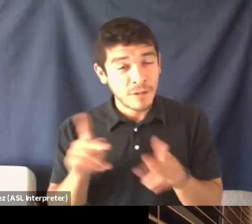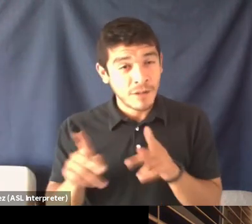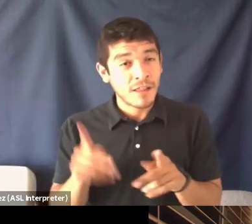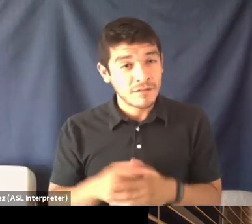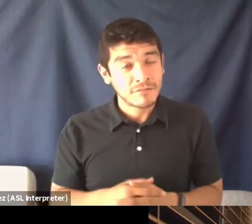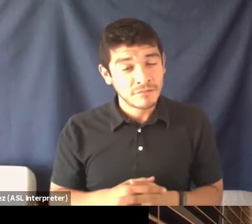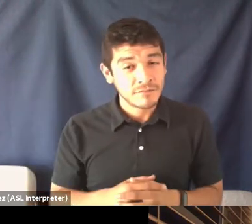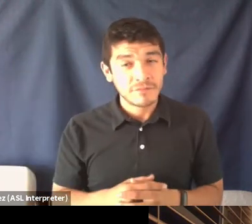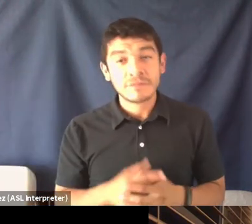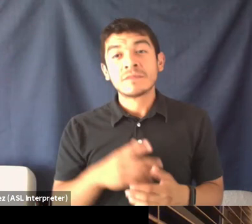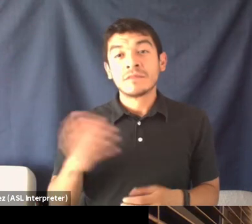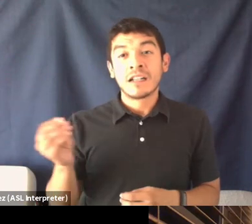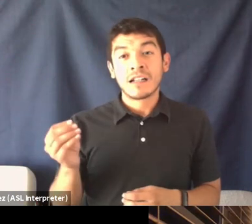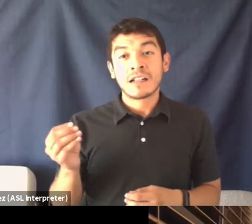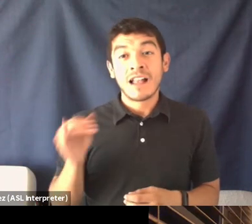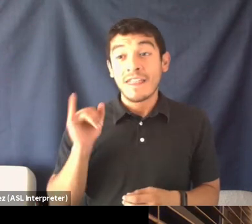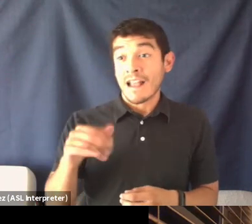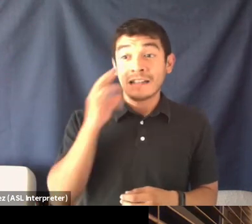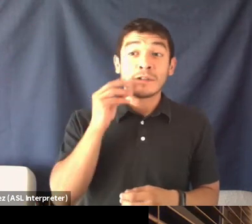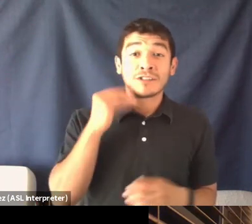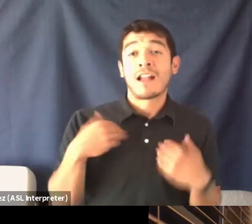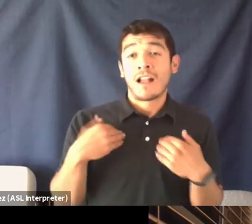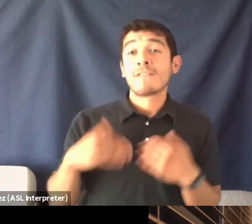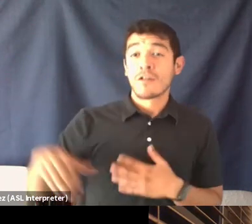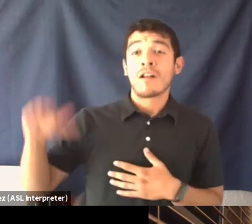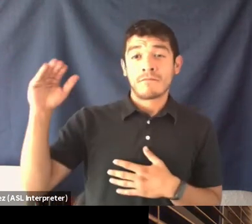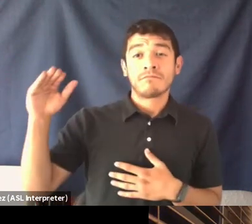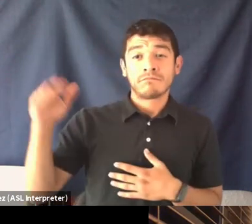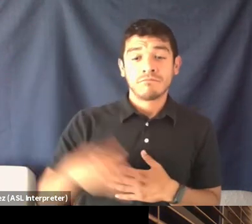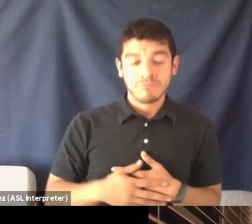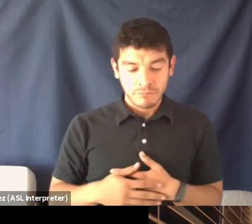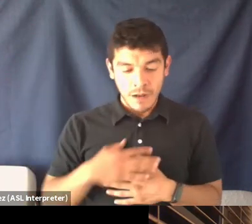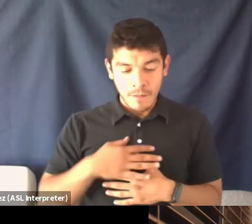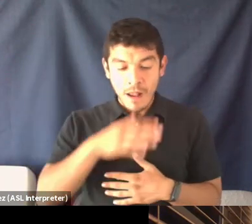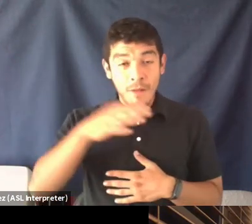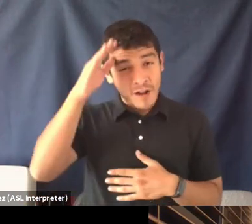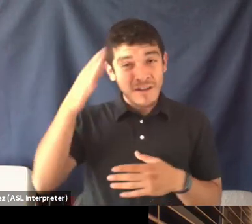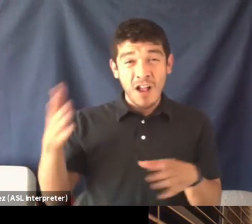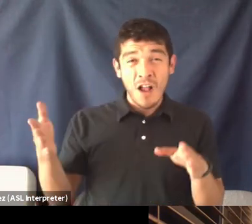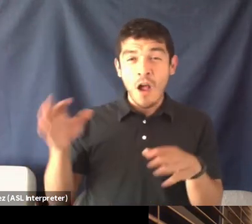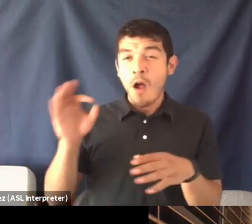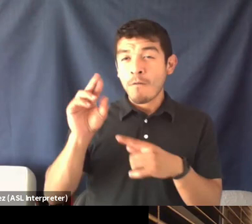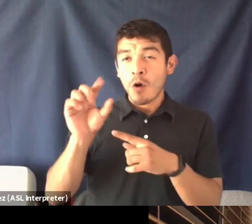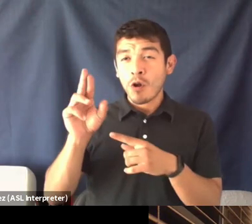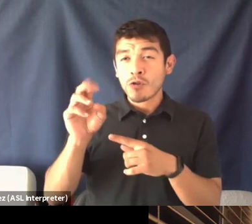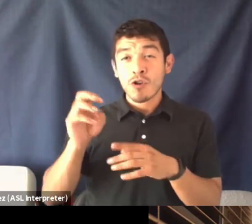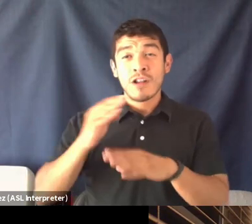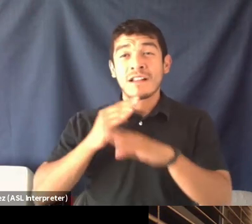And that was sort of the experience I had growing up. My parents were foreclosure defense attorneys and they kind of went from representing people